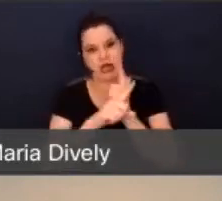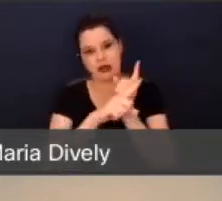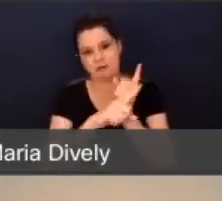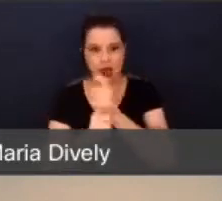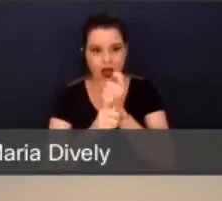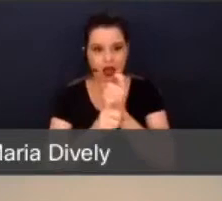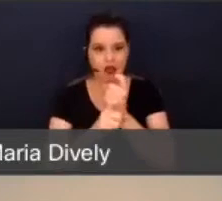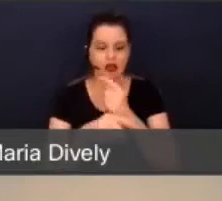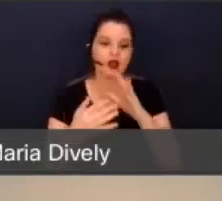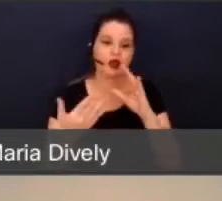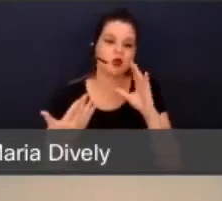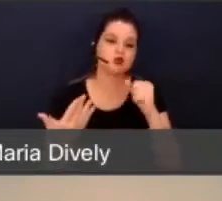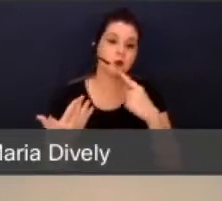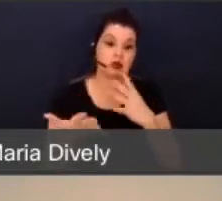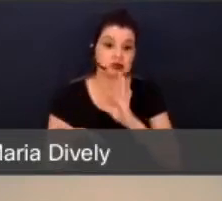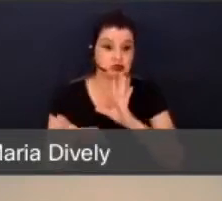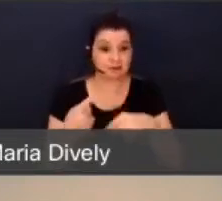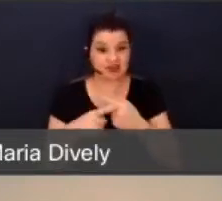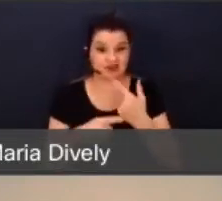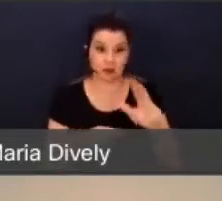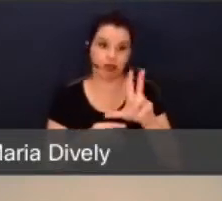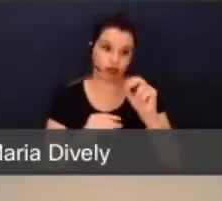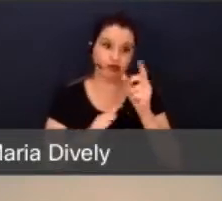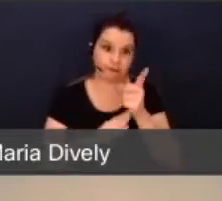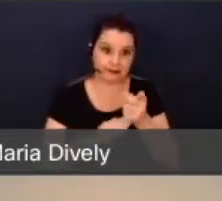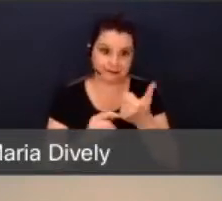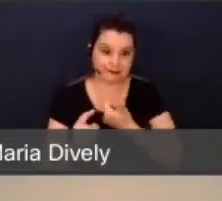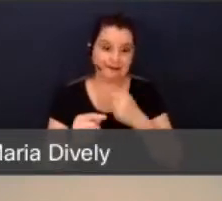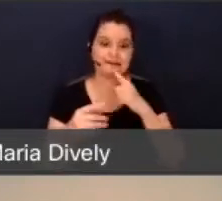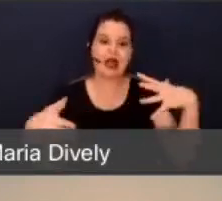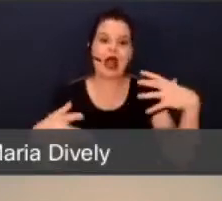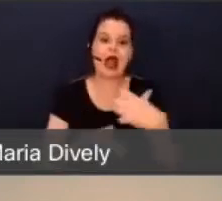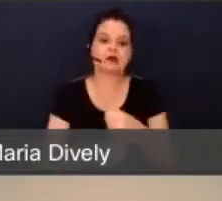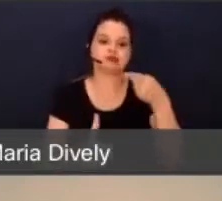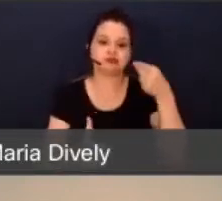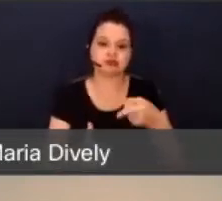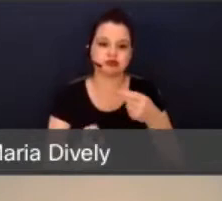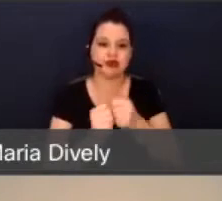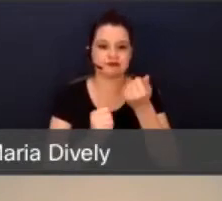So I could talk about this for almost a half an hour. But to summarize it quickly, you've got a couple options.